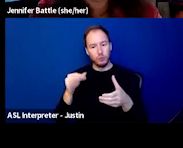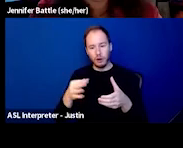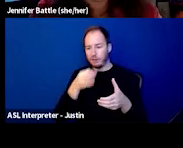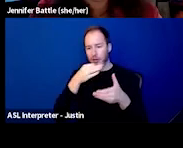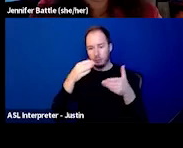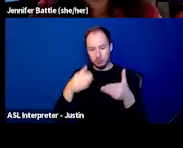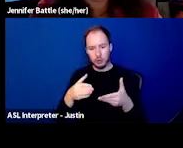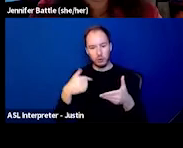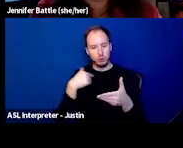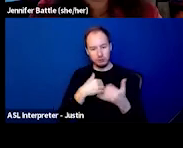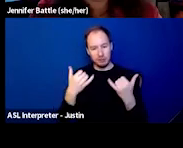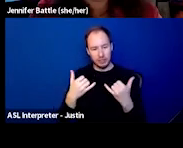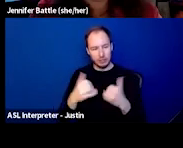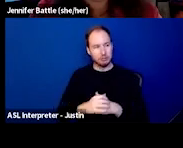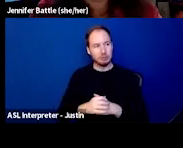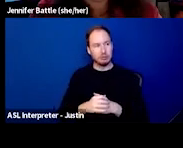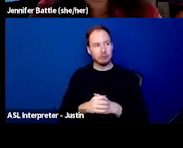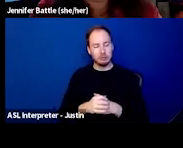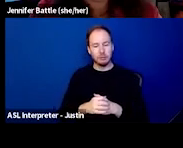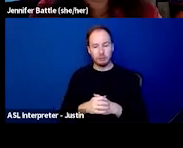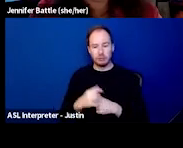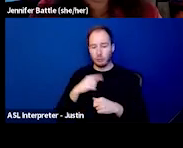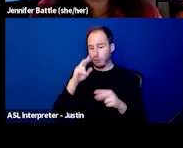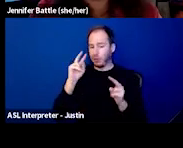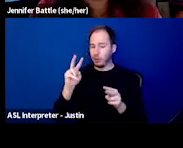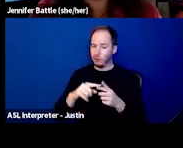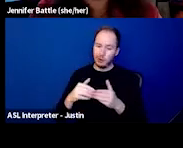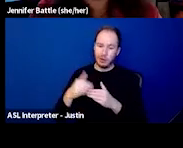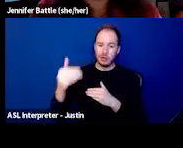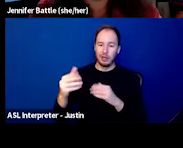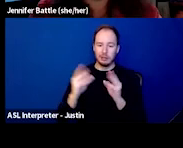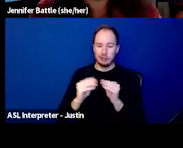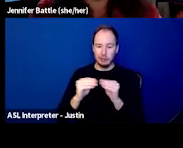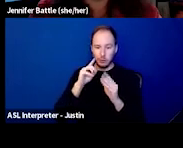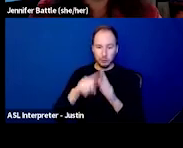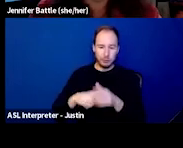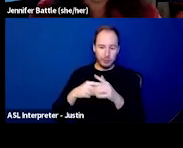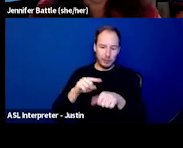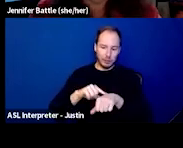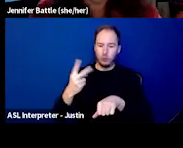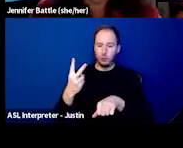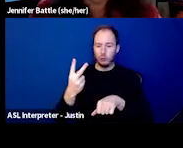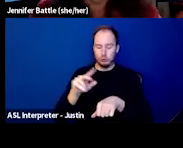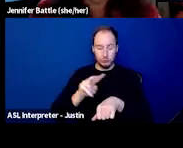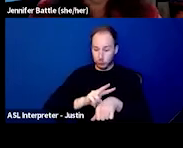that we had here with us today. And I'm looking forward to our next session that we'll begin at 2:15 Eastern time